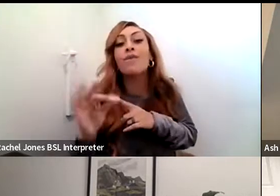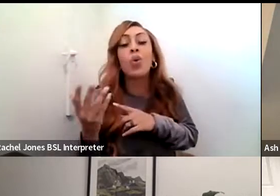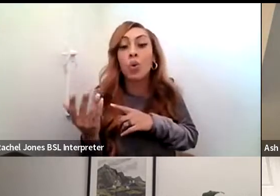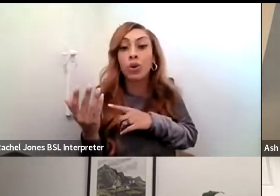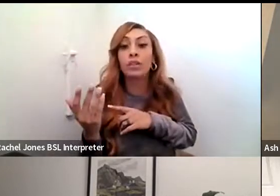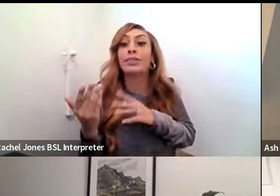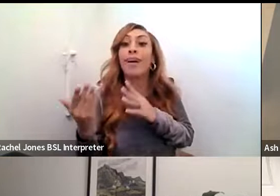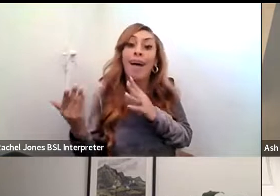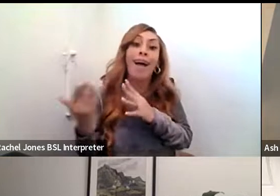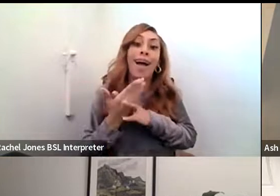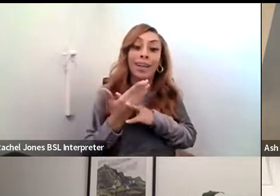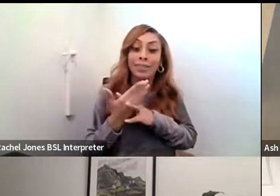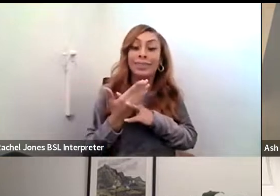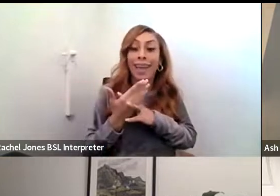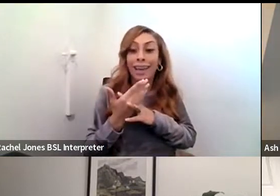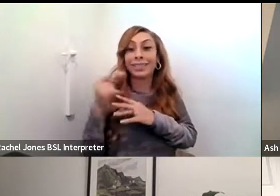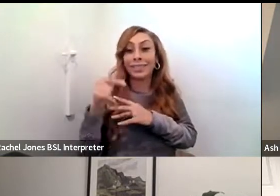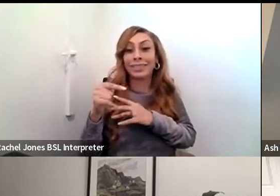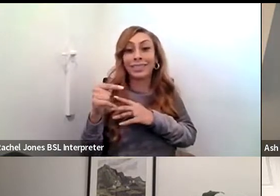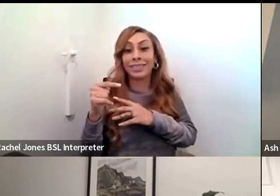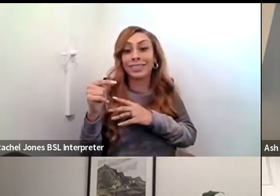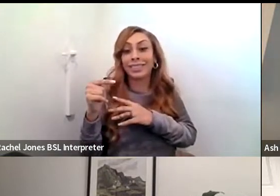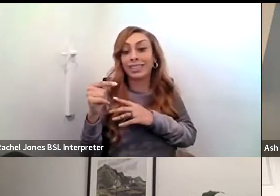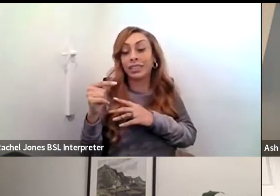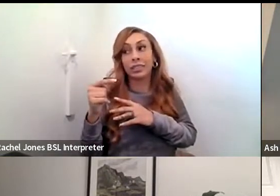and access is the thing that has been a revelation to us,